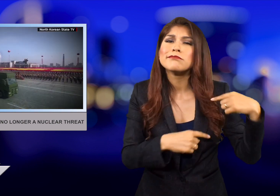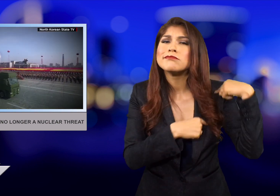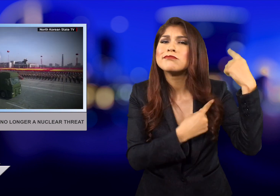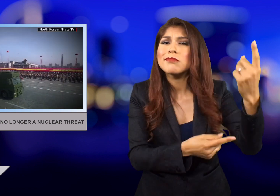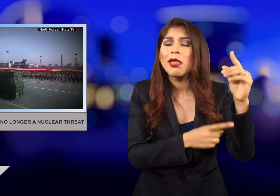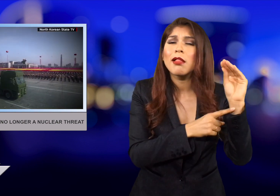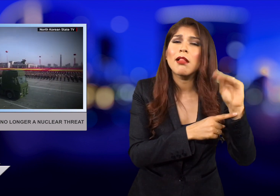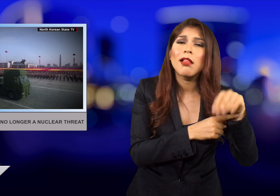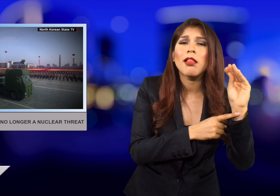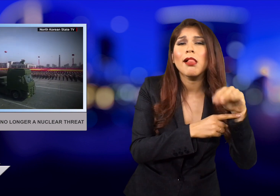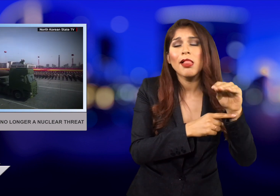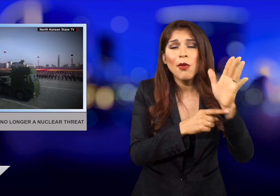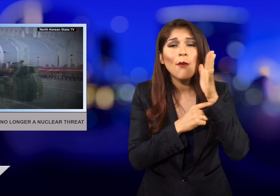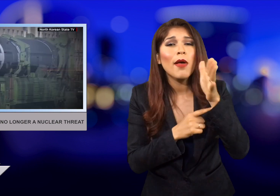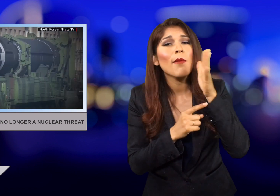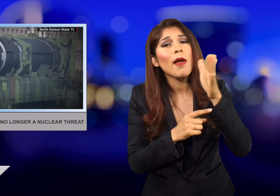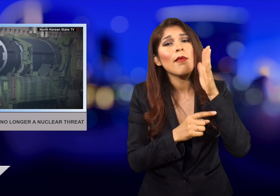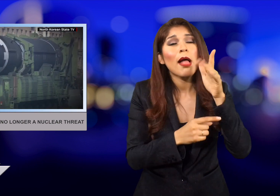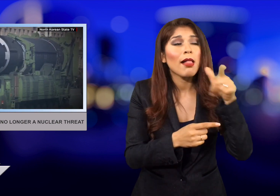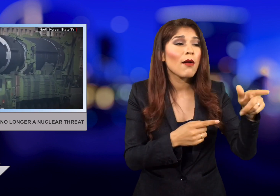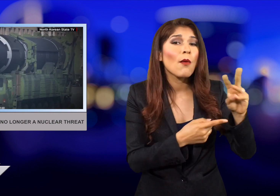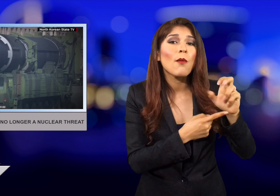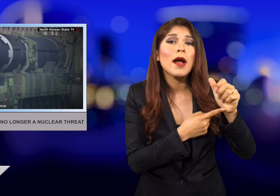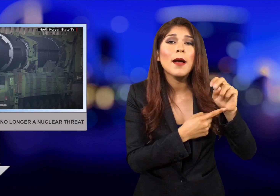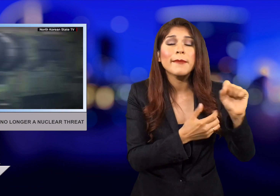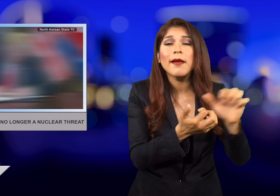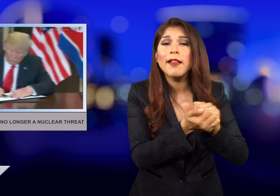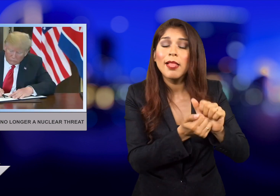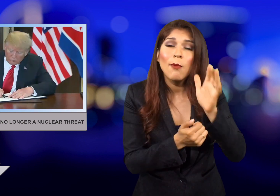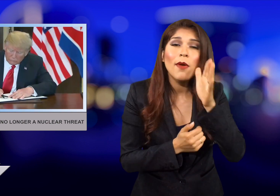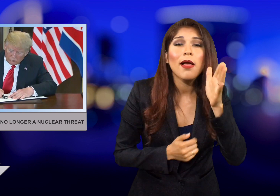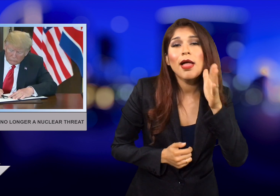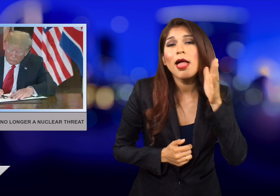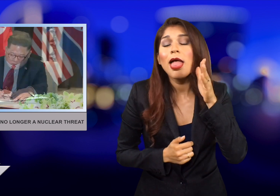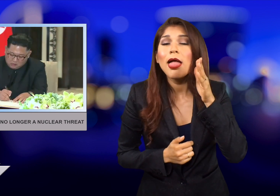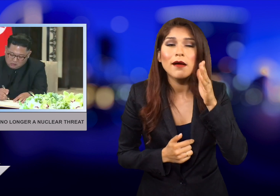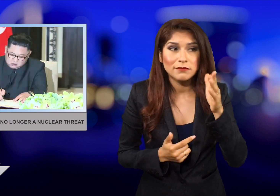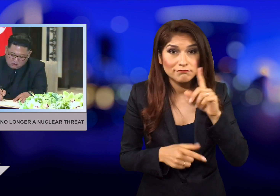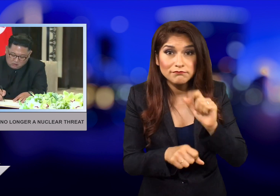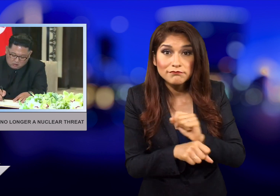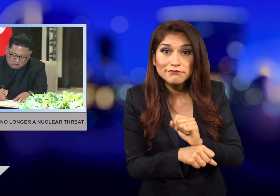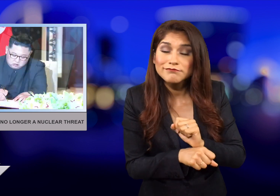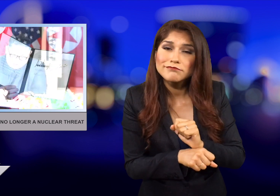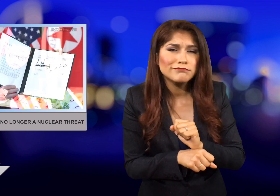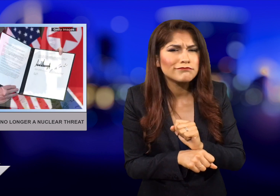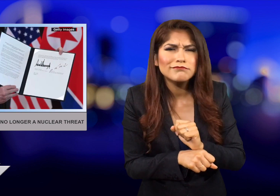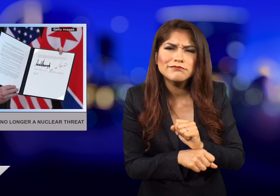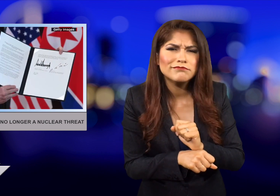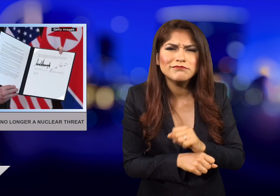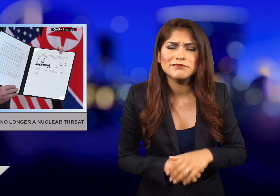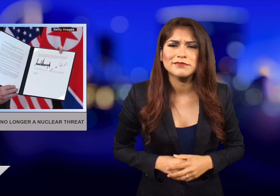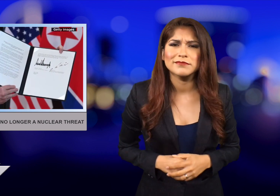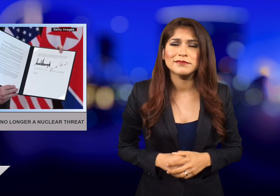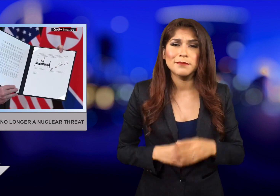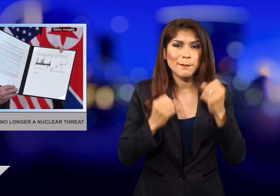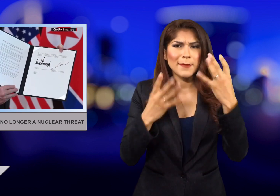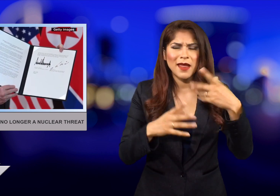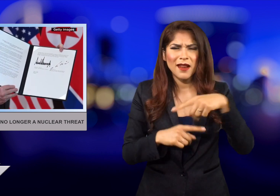and that they have agreed to completely denuclearization multiple times in the past but did not follow through.